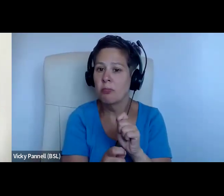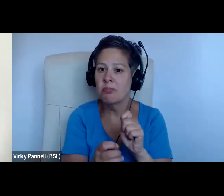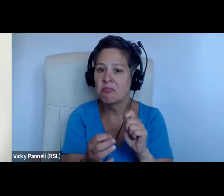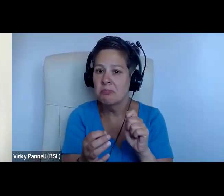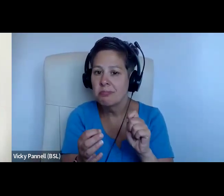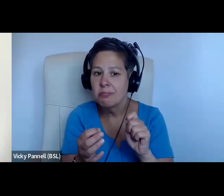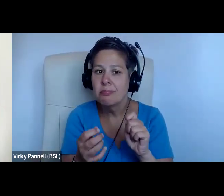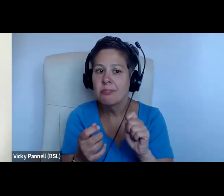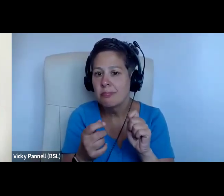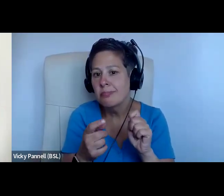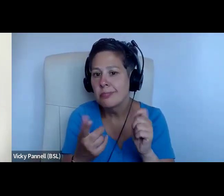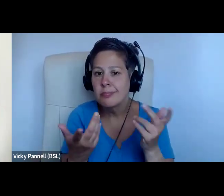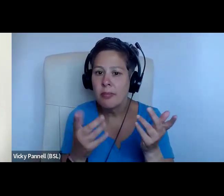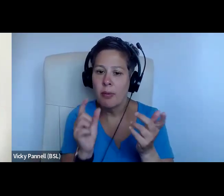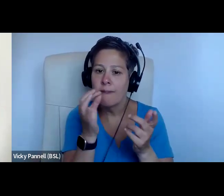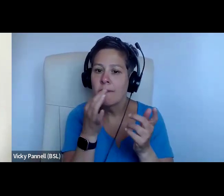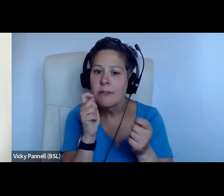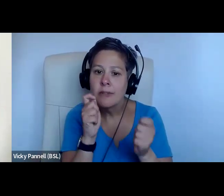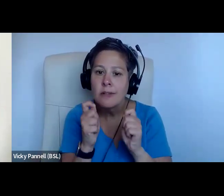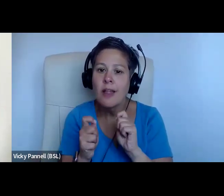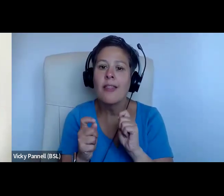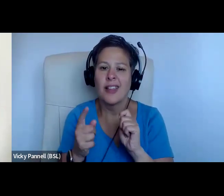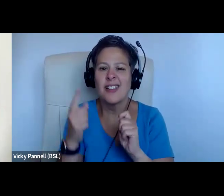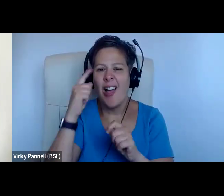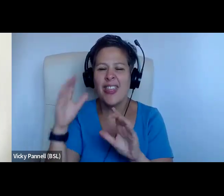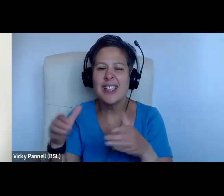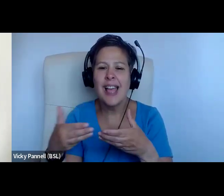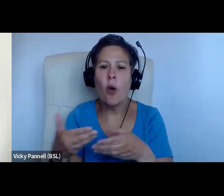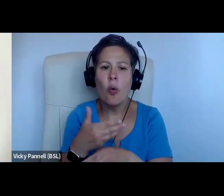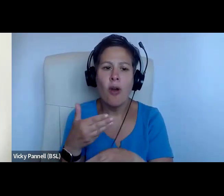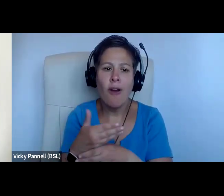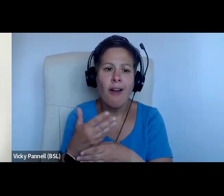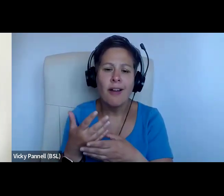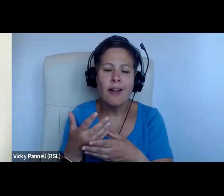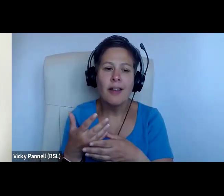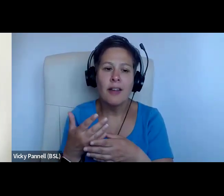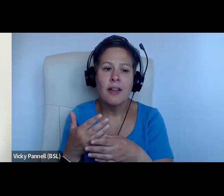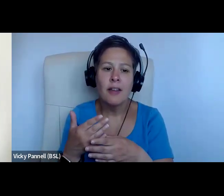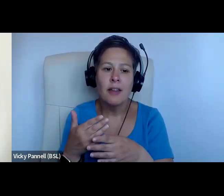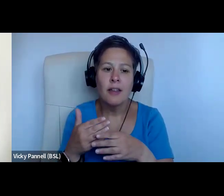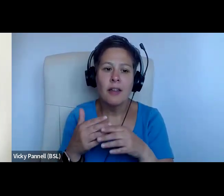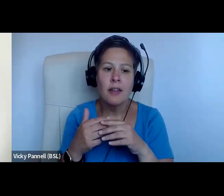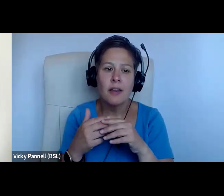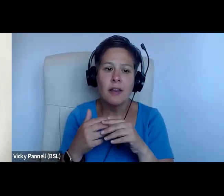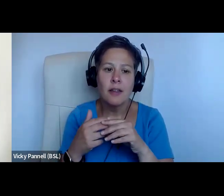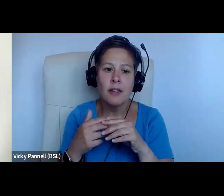offering truly kind of socially transformationalUh,